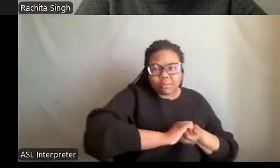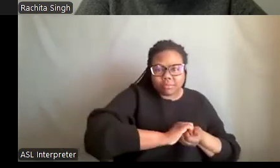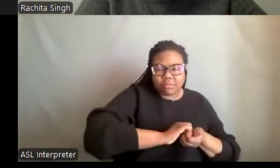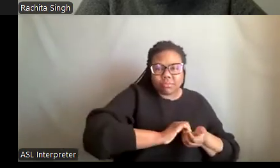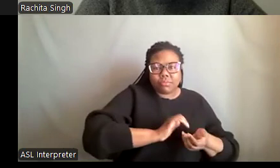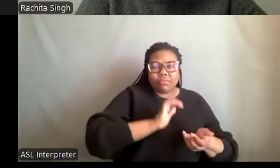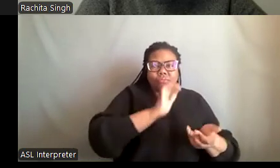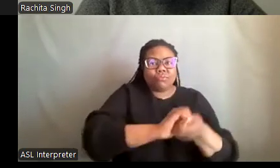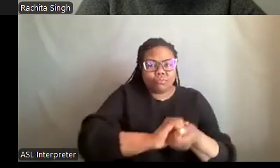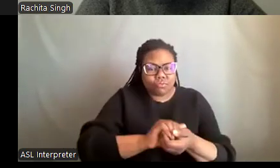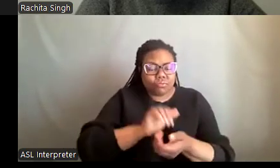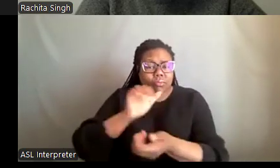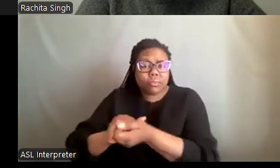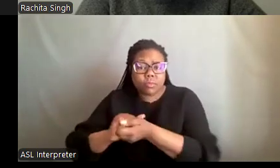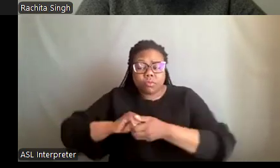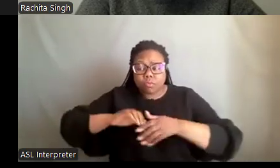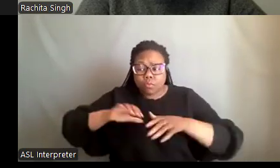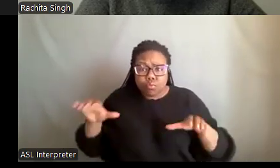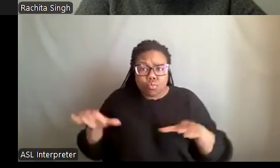We need movement for Black lives. We need working